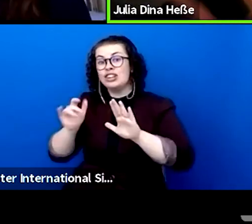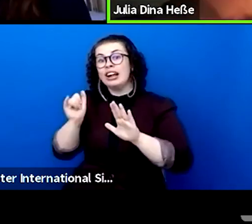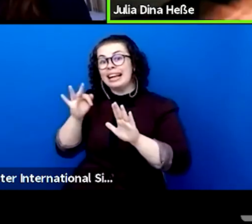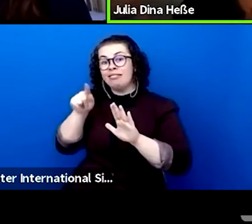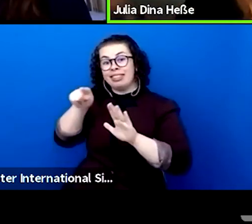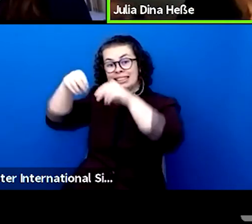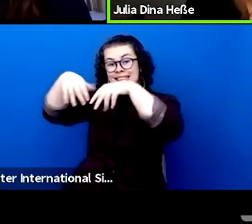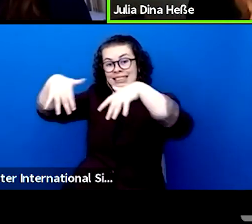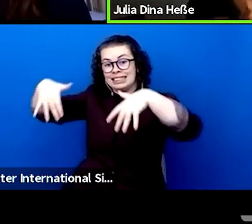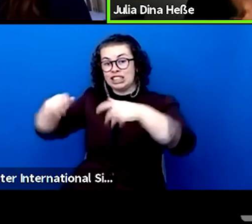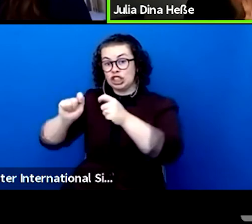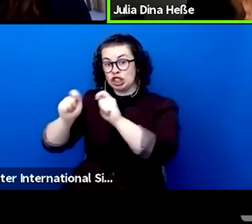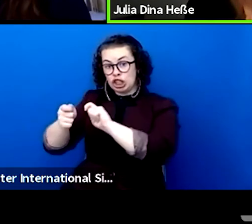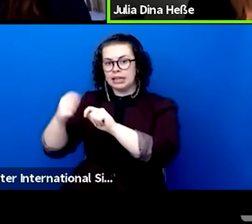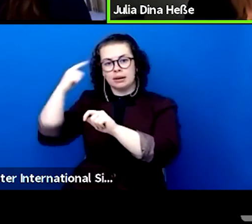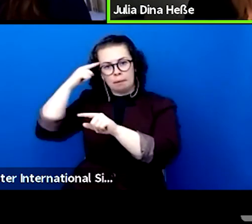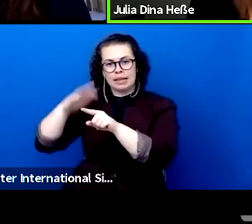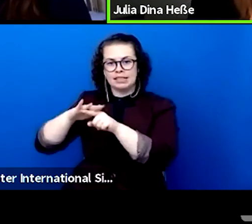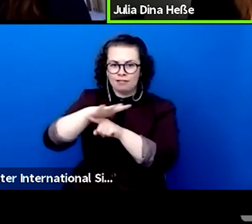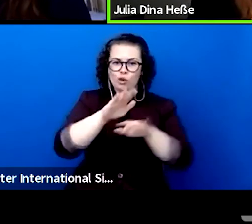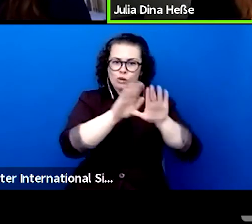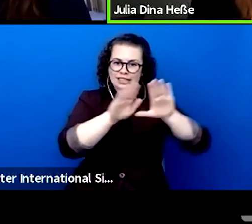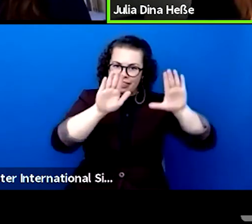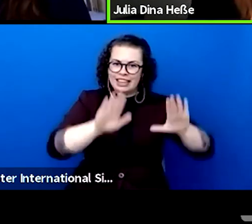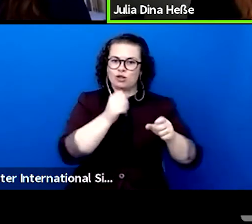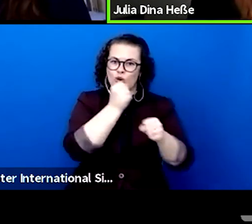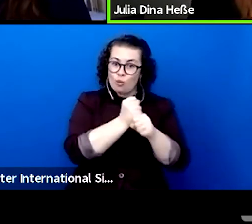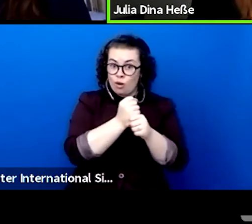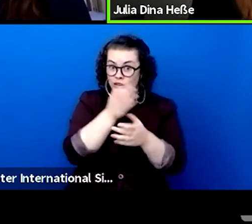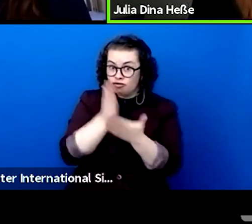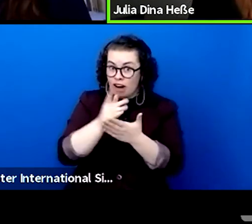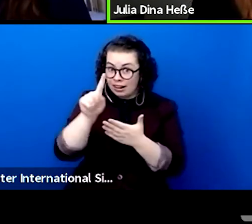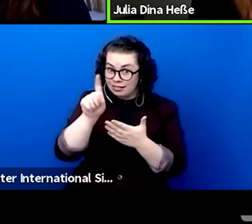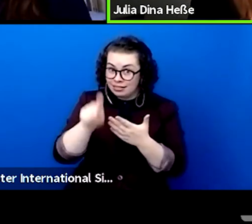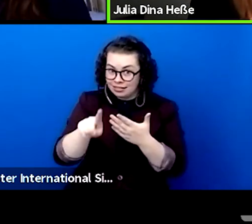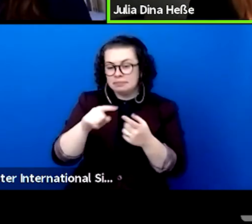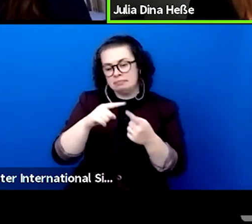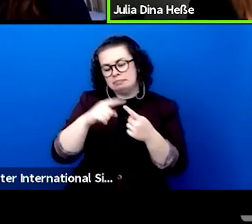in the whole structures. This is one question and another thought that I would like to share is